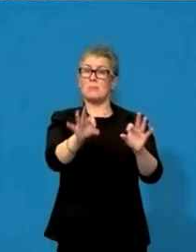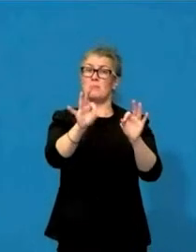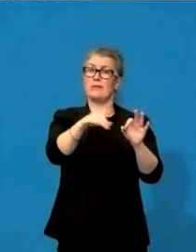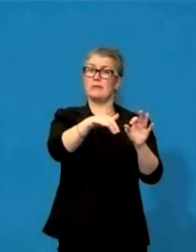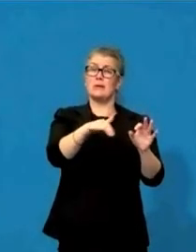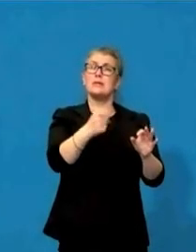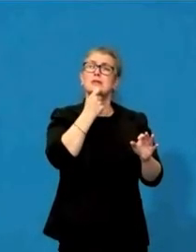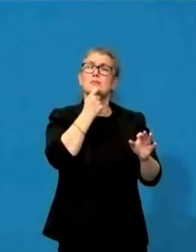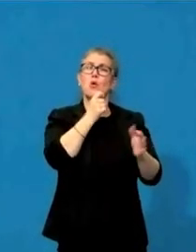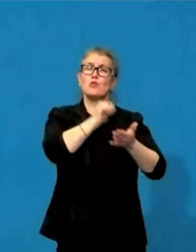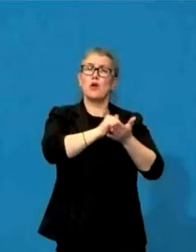So, that would be the ideal place.